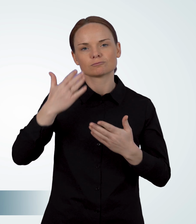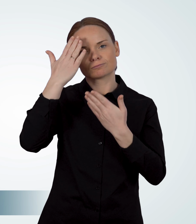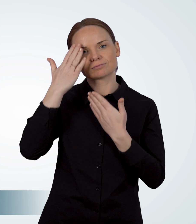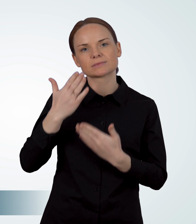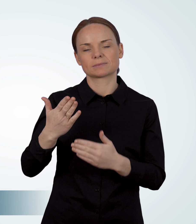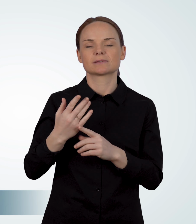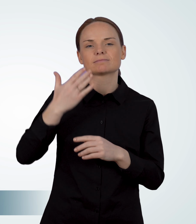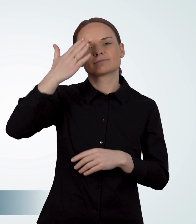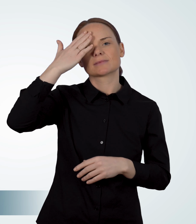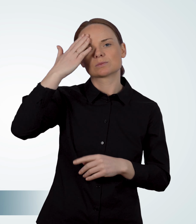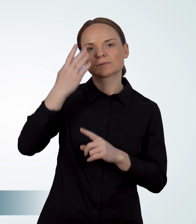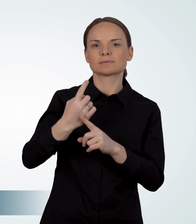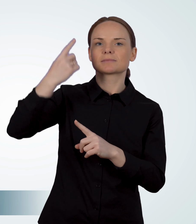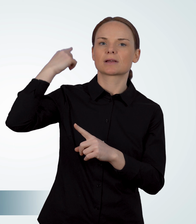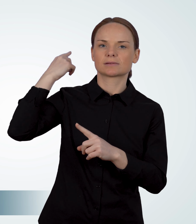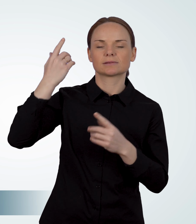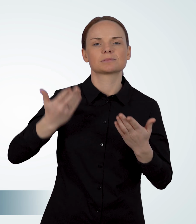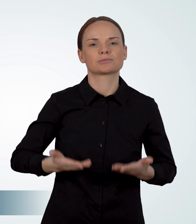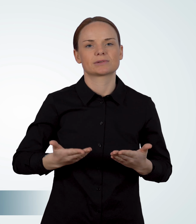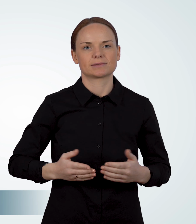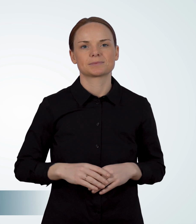We pay respects to Elders past and present.